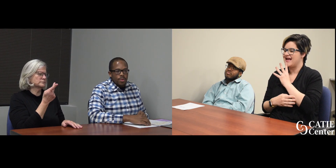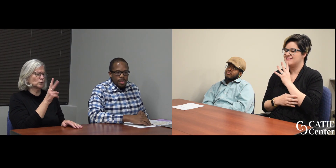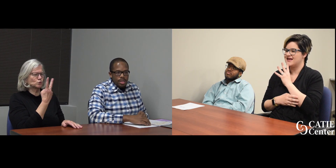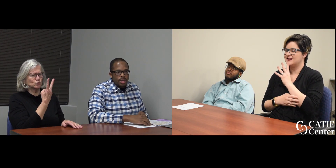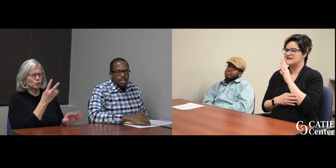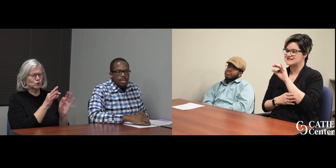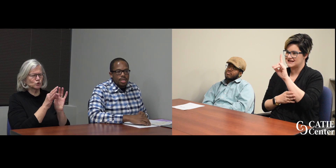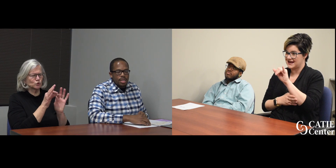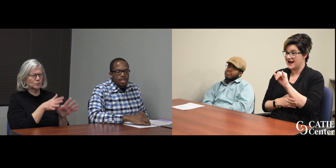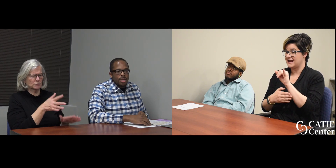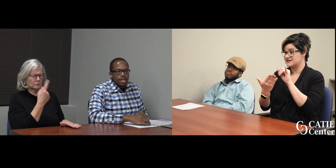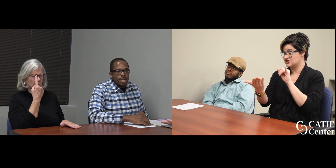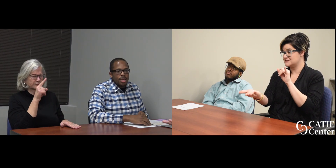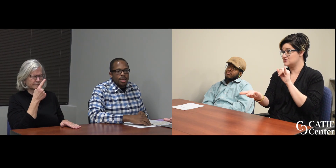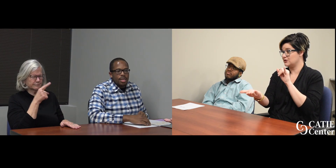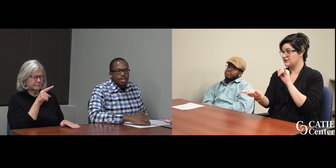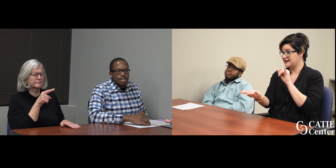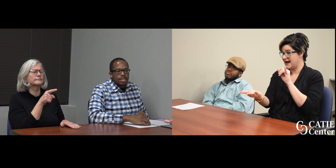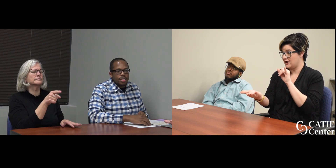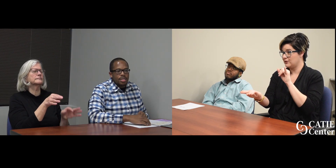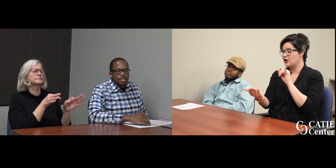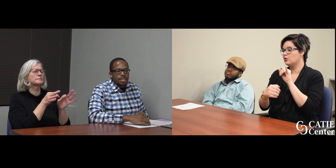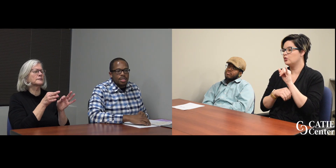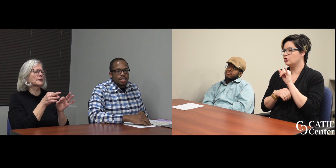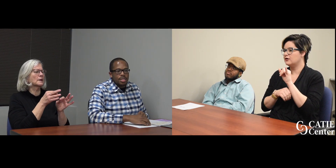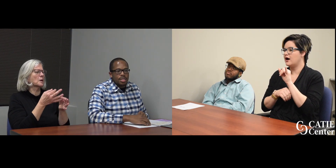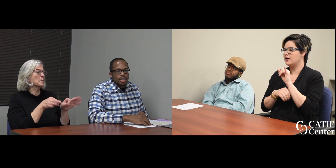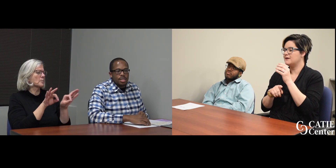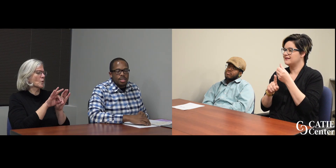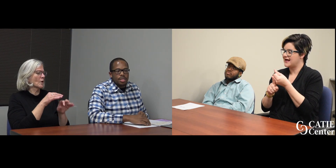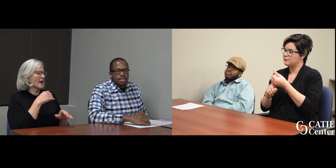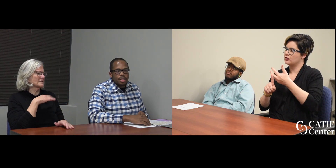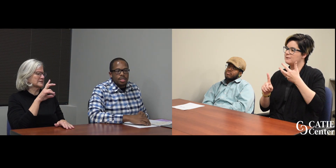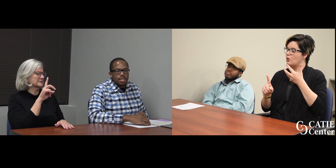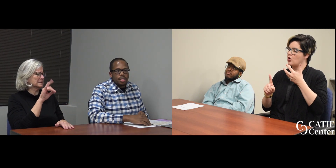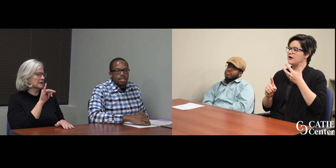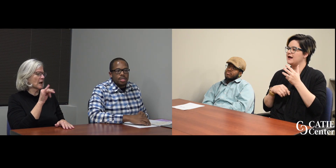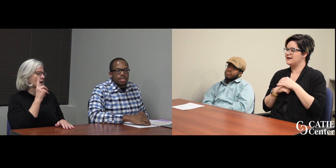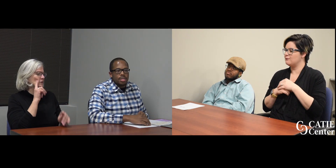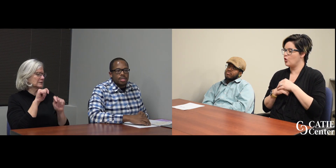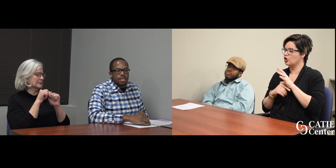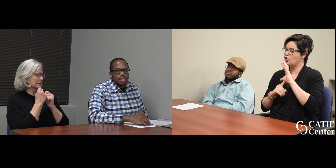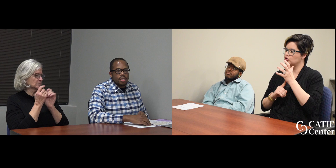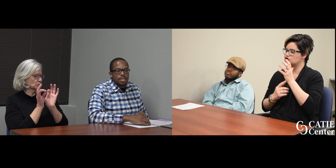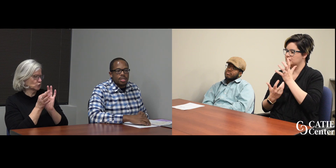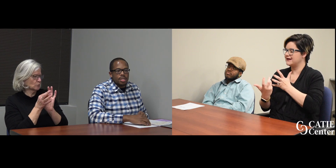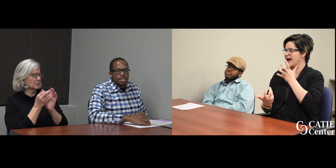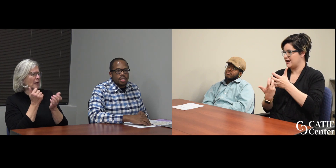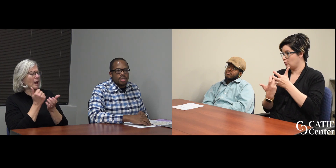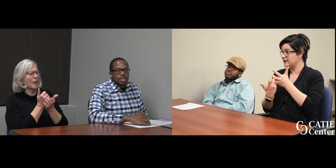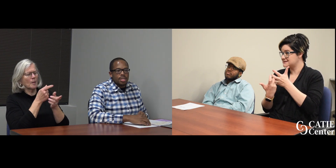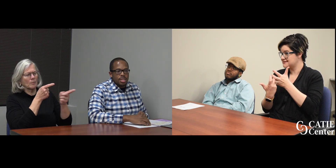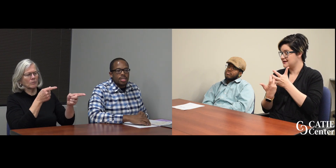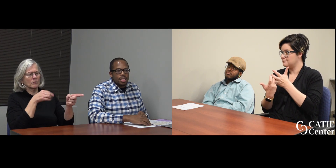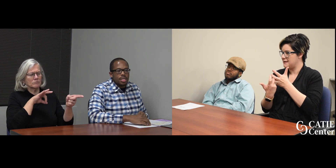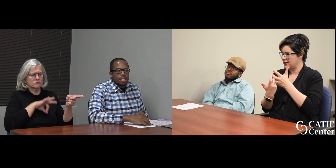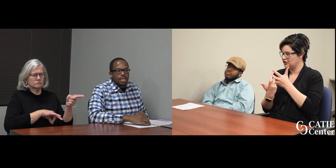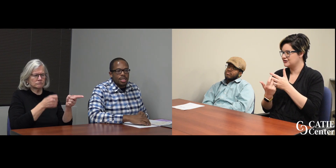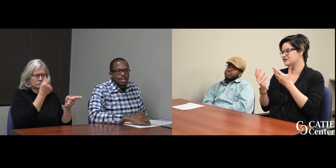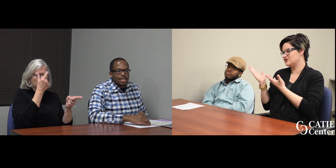and then the CDI, as she is doing right now, will elaborate more in a more culturally adequate manner